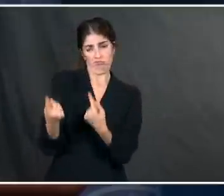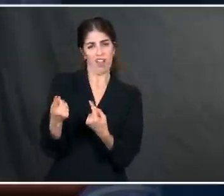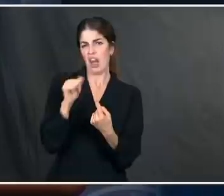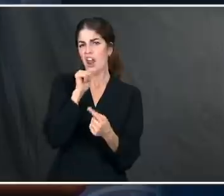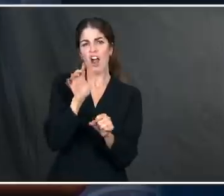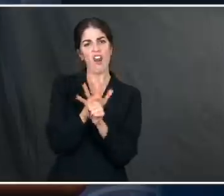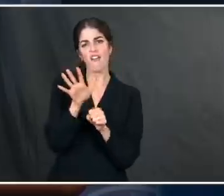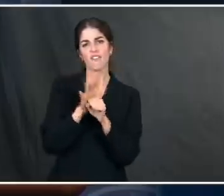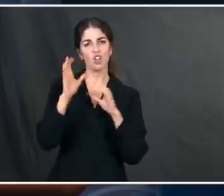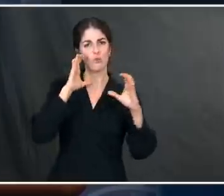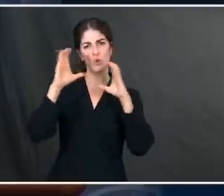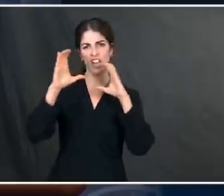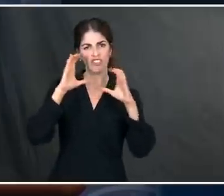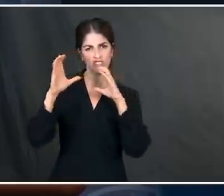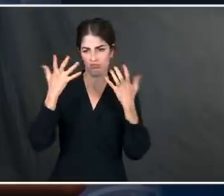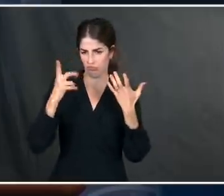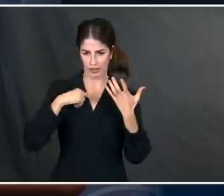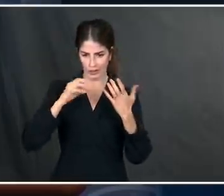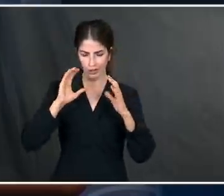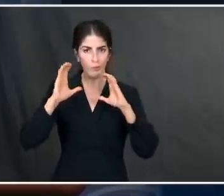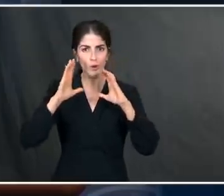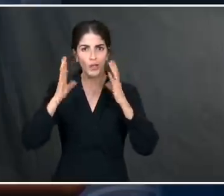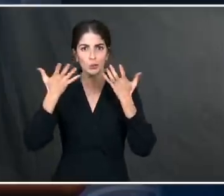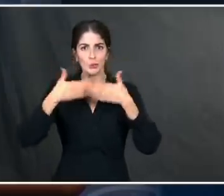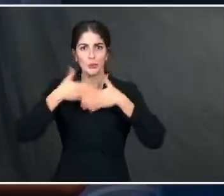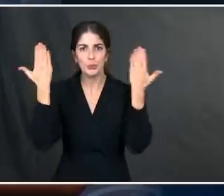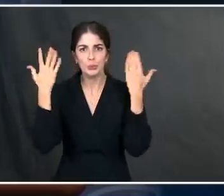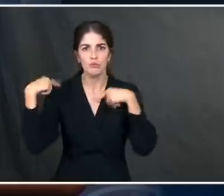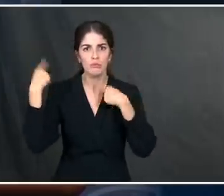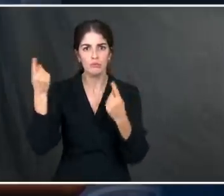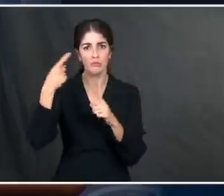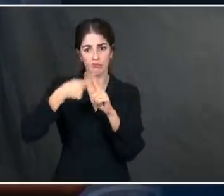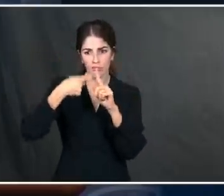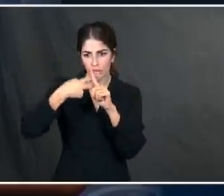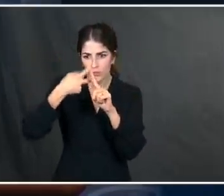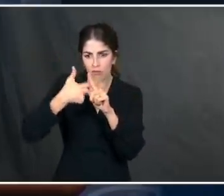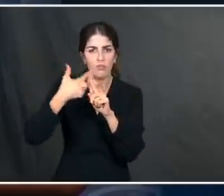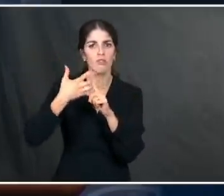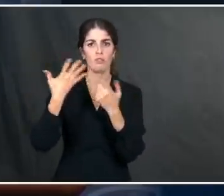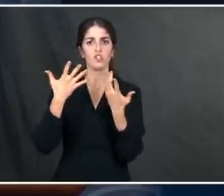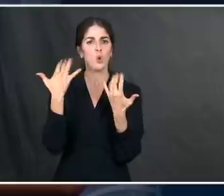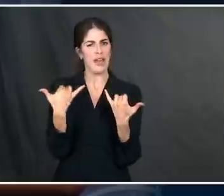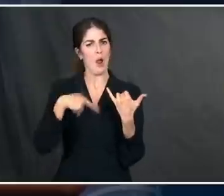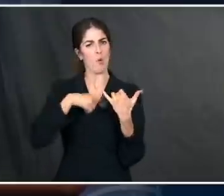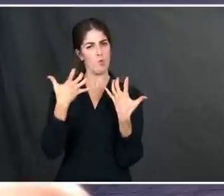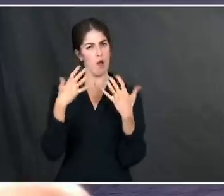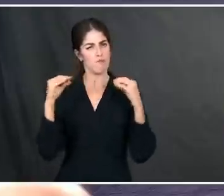in the past few months. So that is what we will focus on improving in the months ahead. The Press: So how would you -- specifically, are you planning to do,